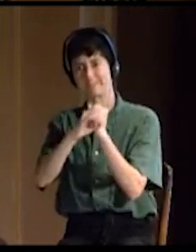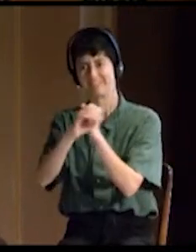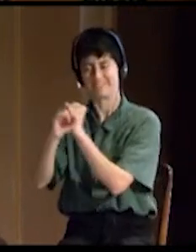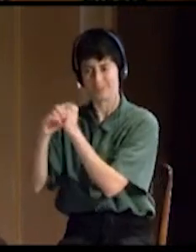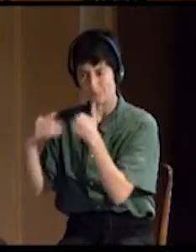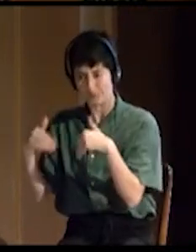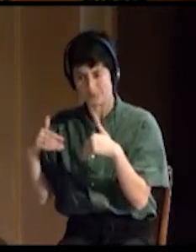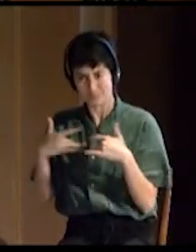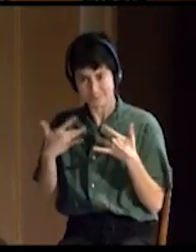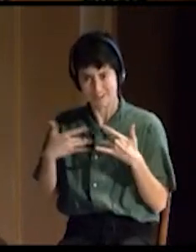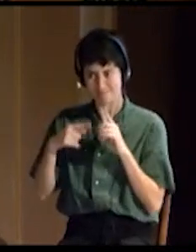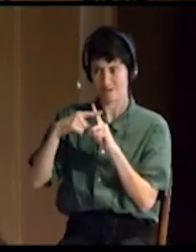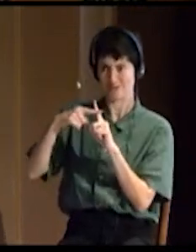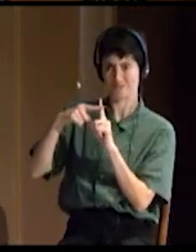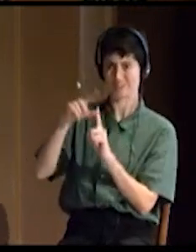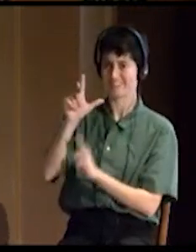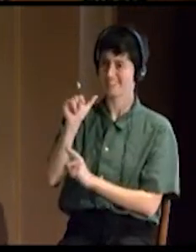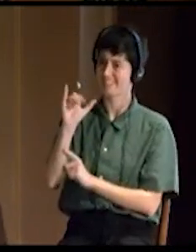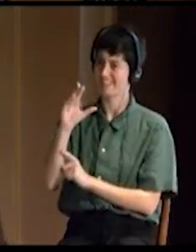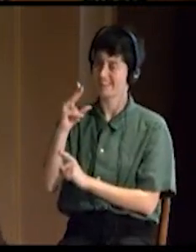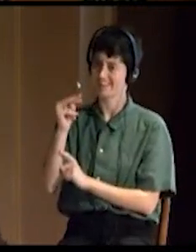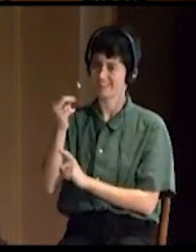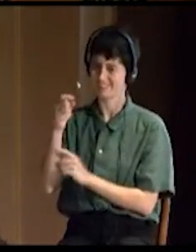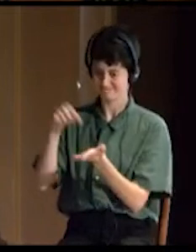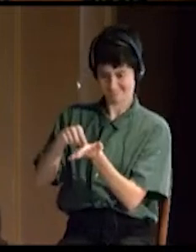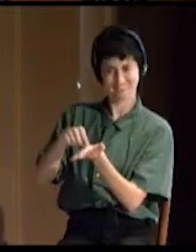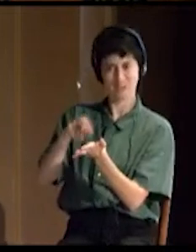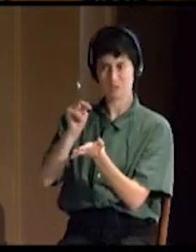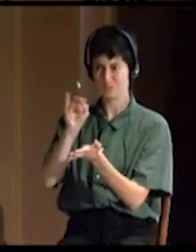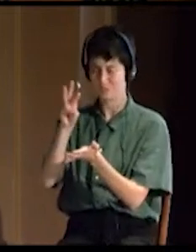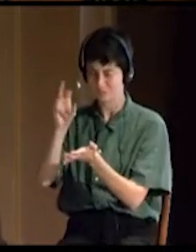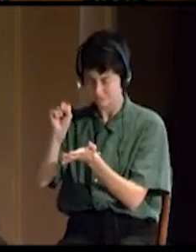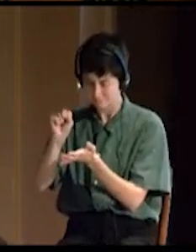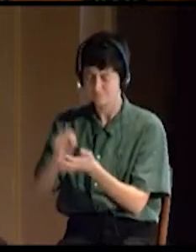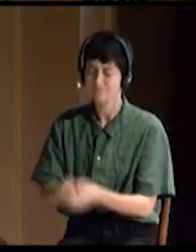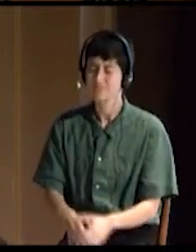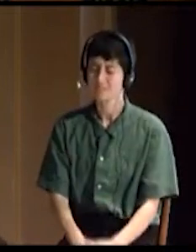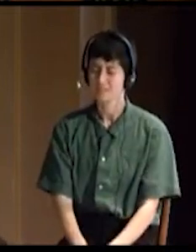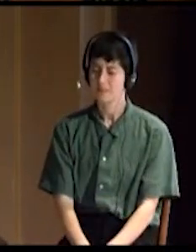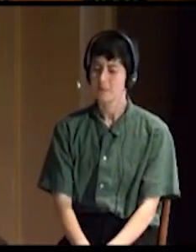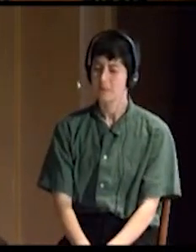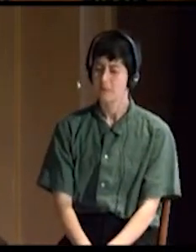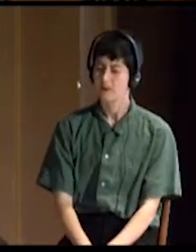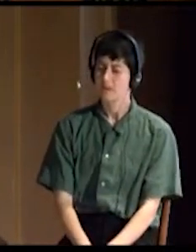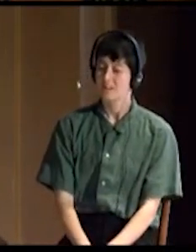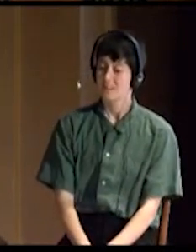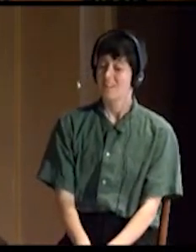all of these samples from Florida, the latest one is from 1985.